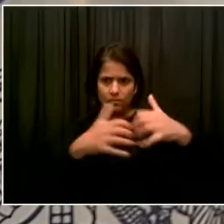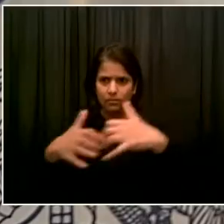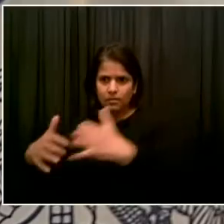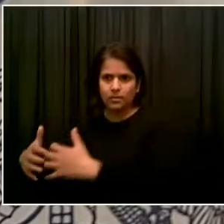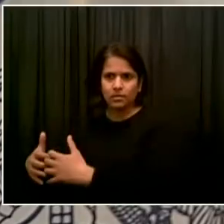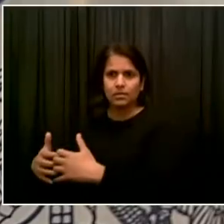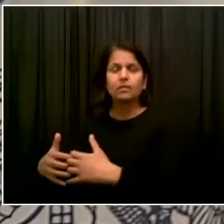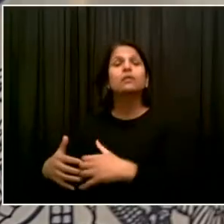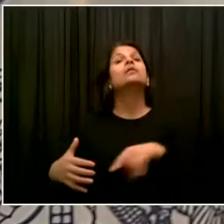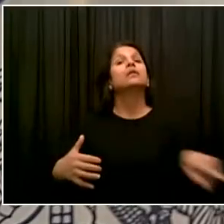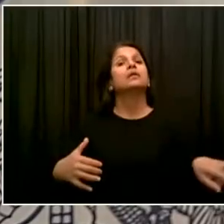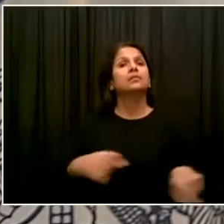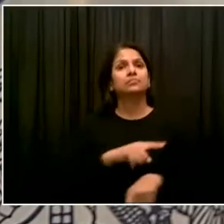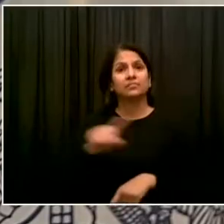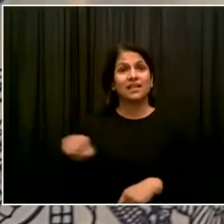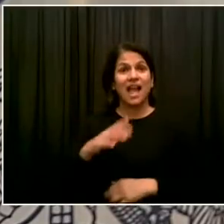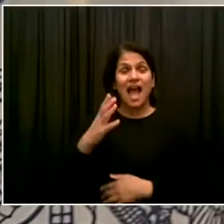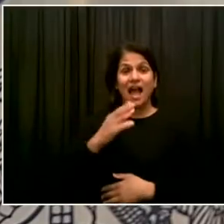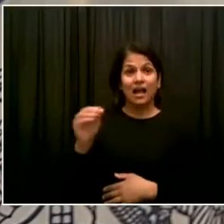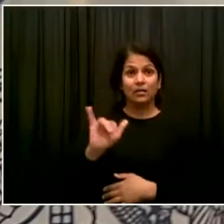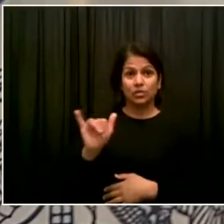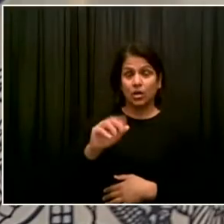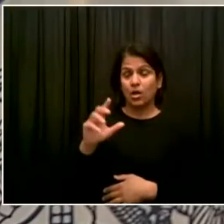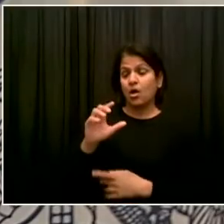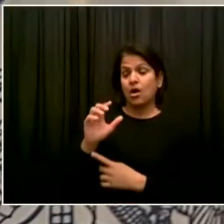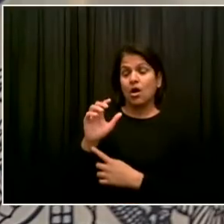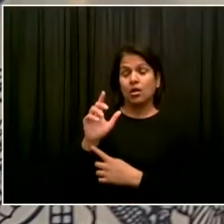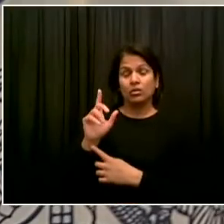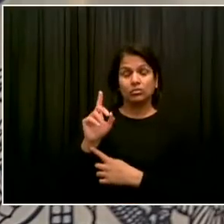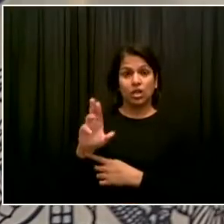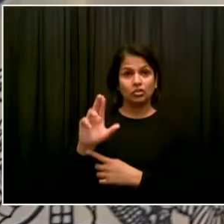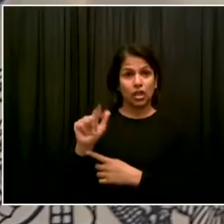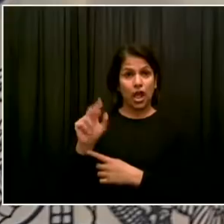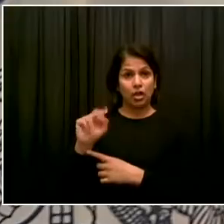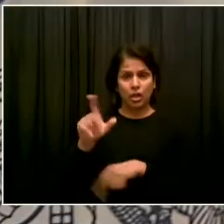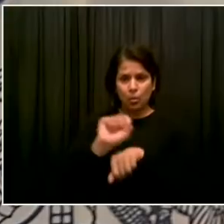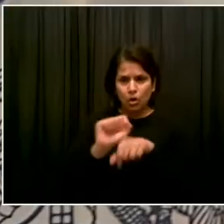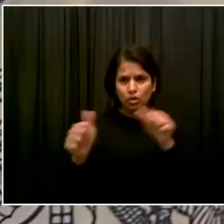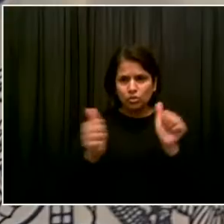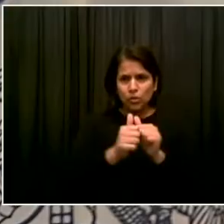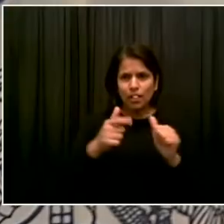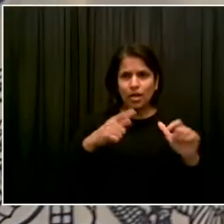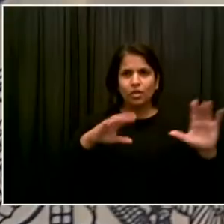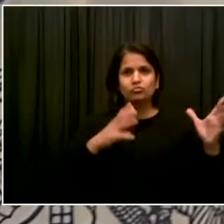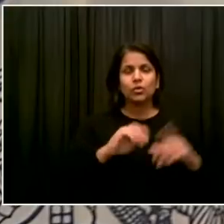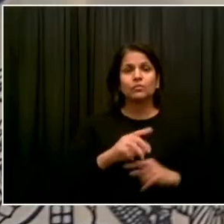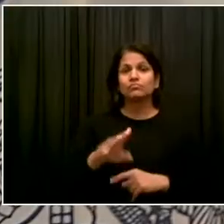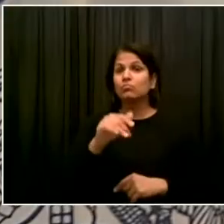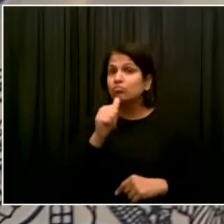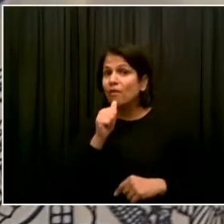PUBLIC HEALTH SYSTEM IN AMERICA AND MAKING SURE ALL THE PIECES OF THIS ENTERPRISE E ARWORKING AND WORKING WELL AND IT'S WHAT HE DOES FOR A